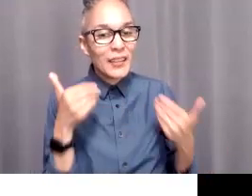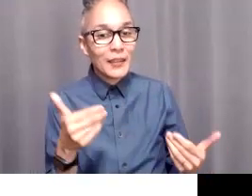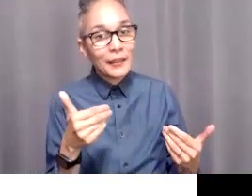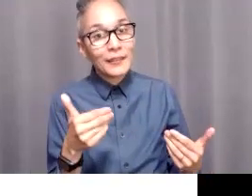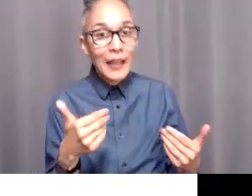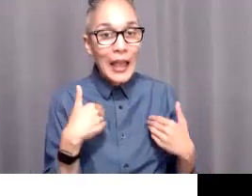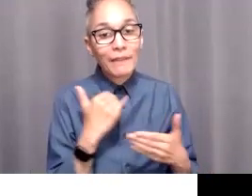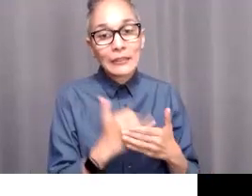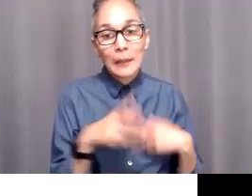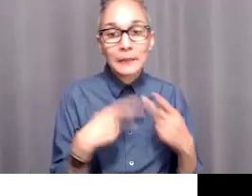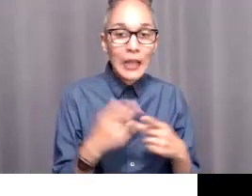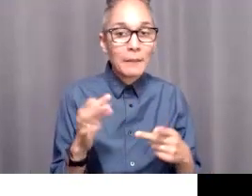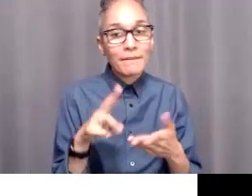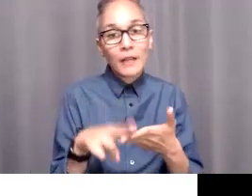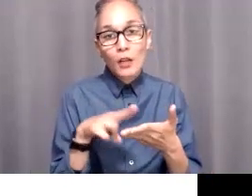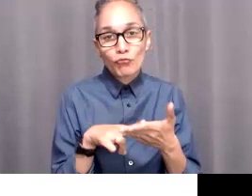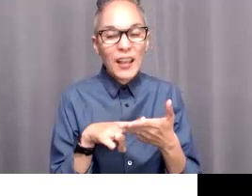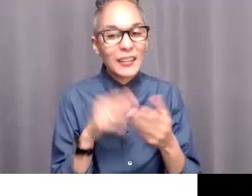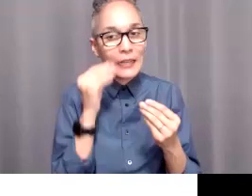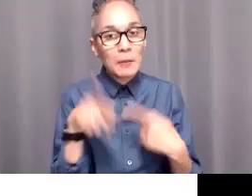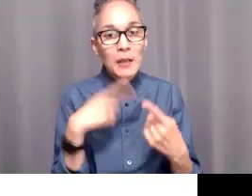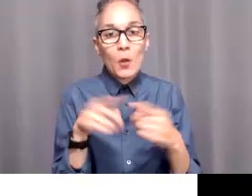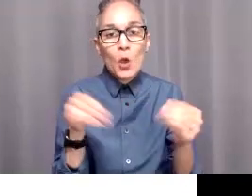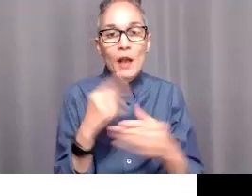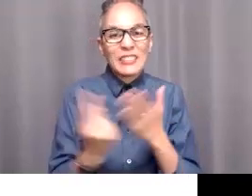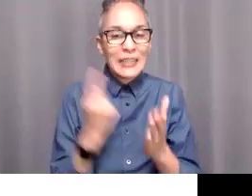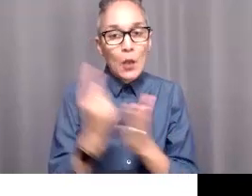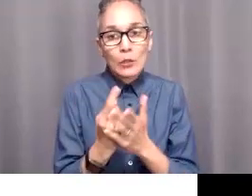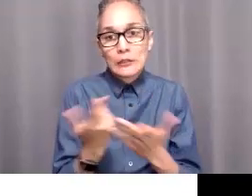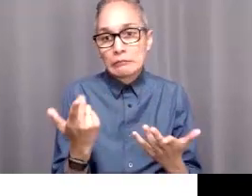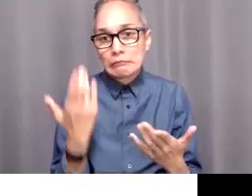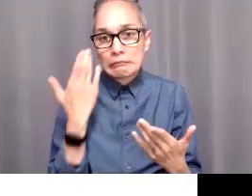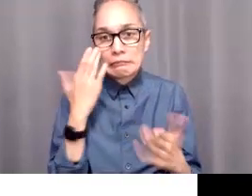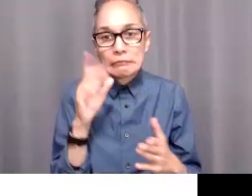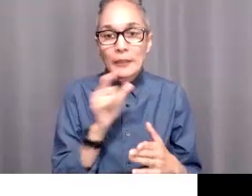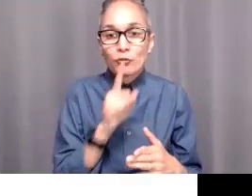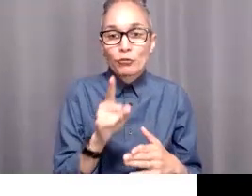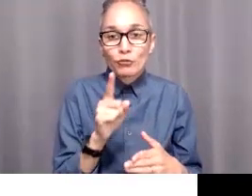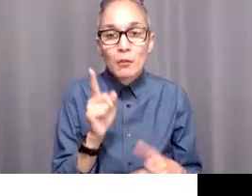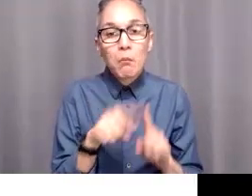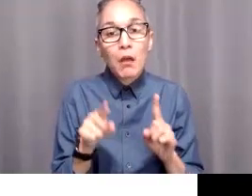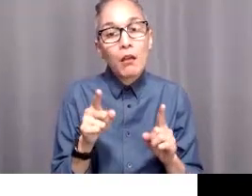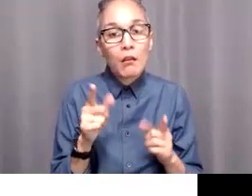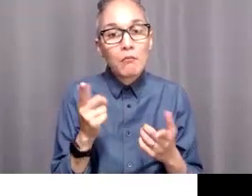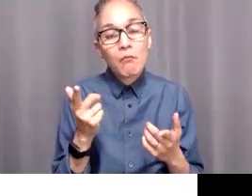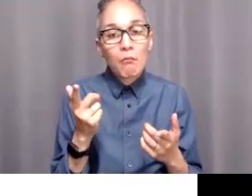some type of maybe contractual information about the office hours. So I'm not sure exactly, but the idea is that, you know, it does meet RSI,